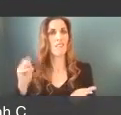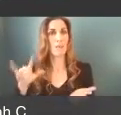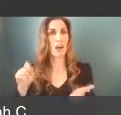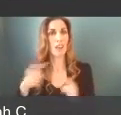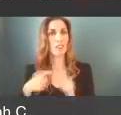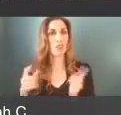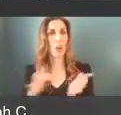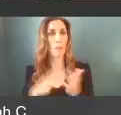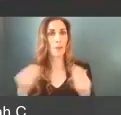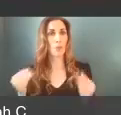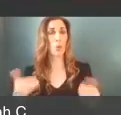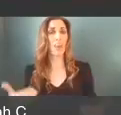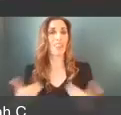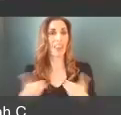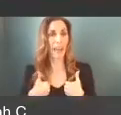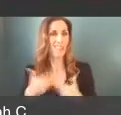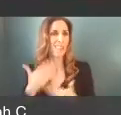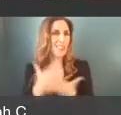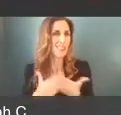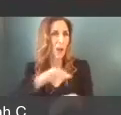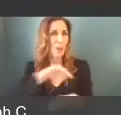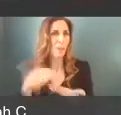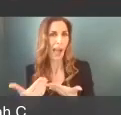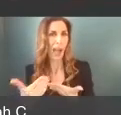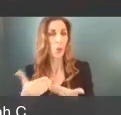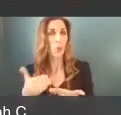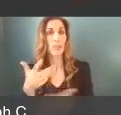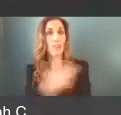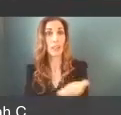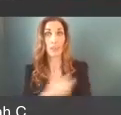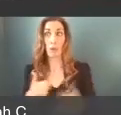that has some amount of vaccine. I don't know if they'll have a lot of doses but they'll have some.